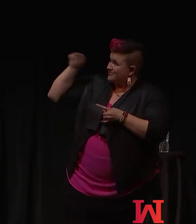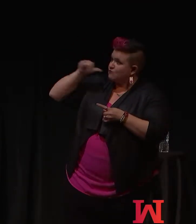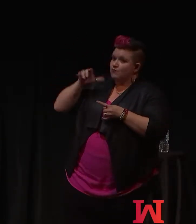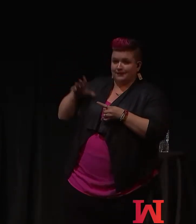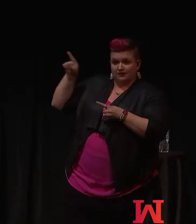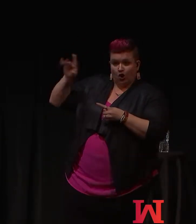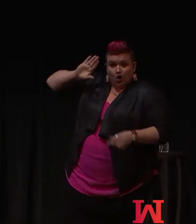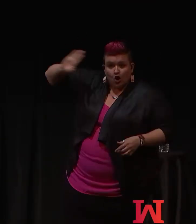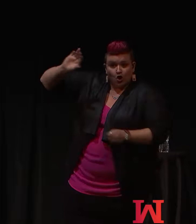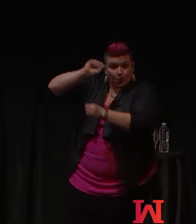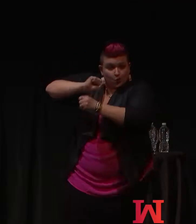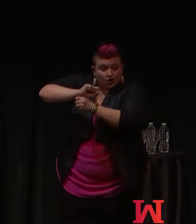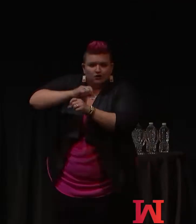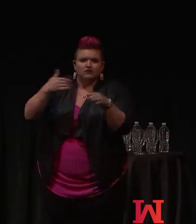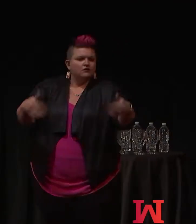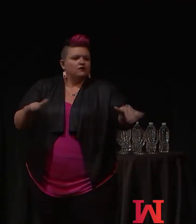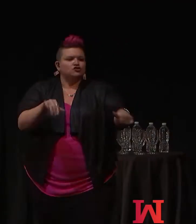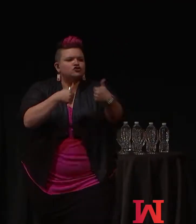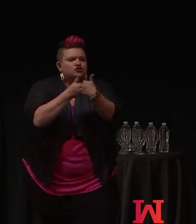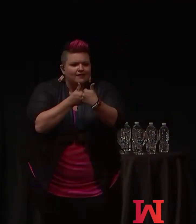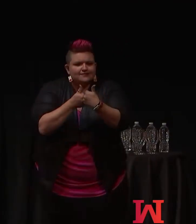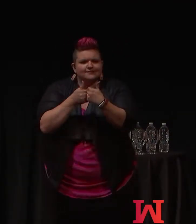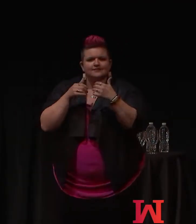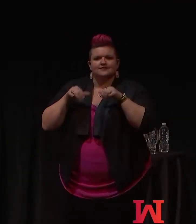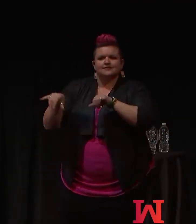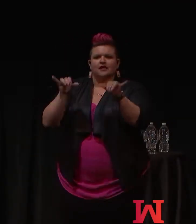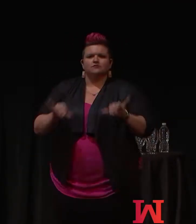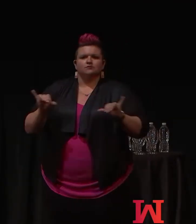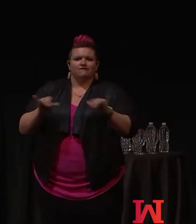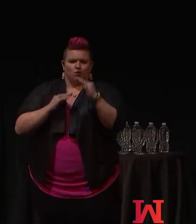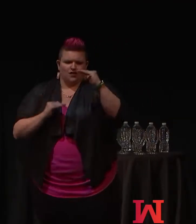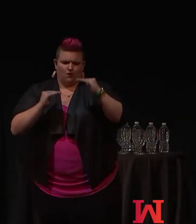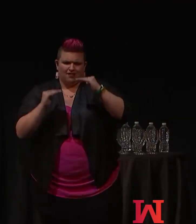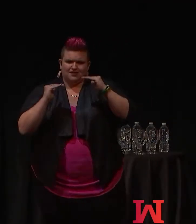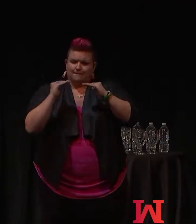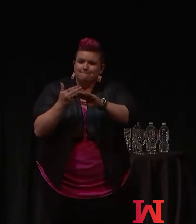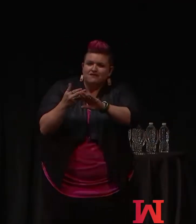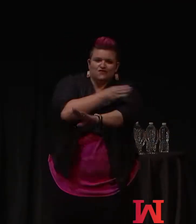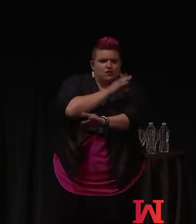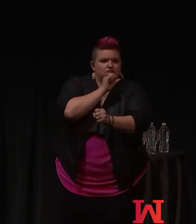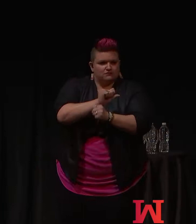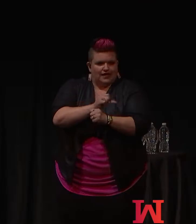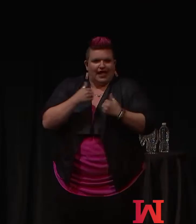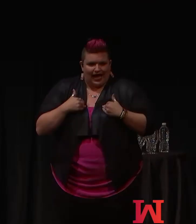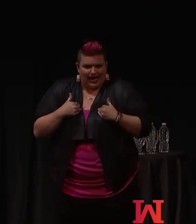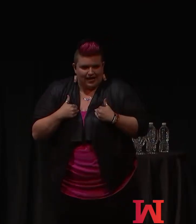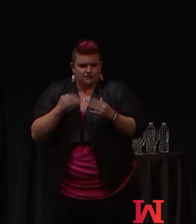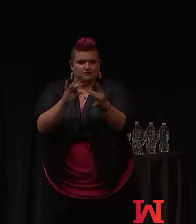Whose work challenged the status quo on equality before there were stages for it.